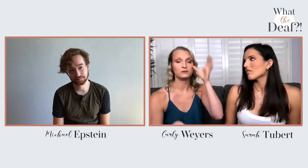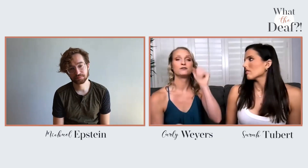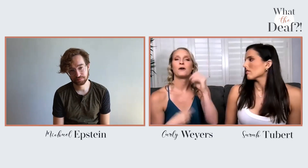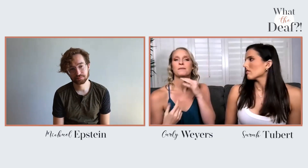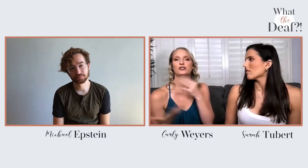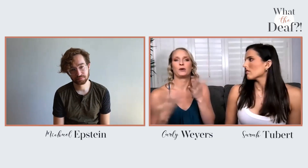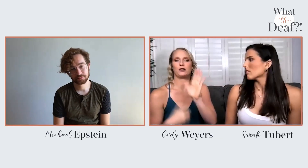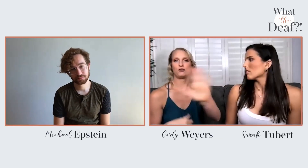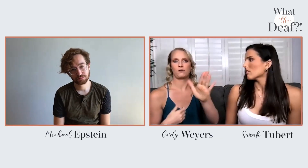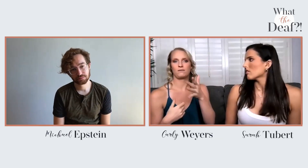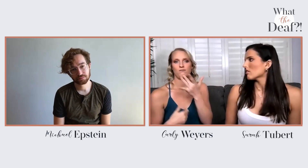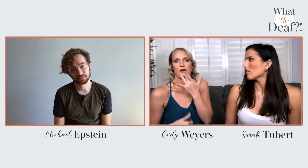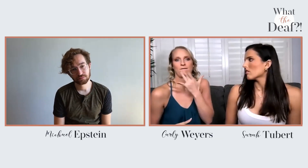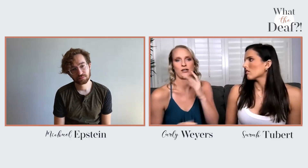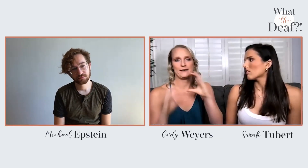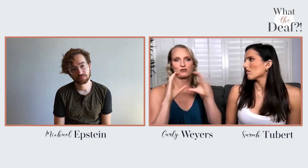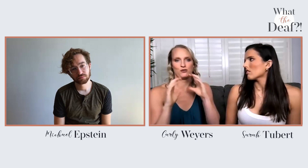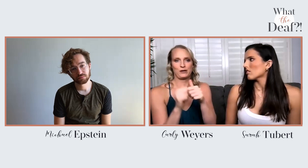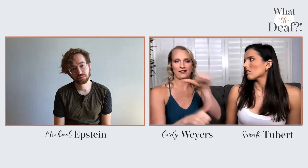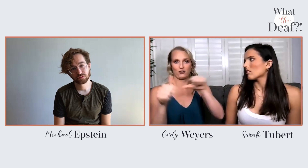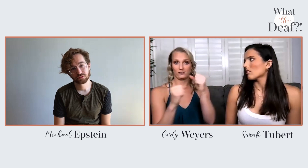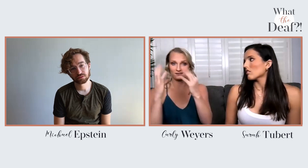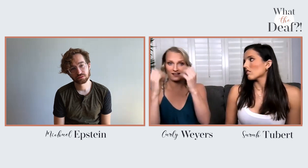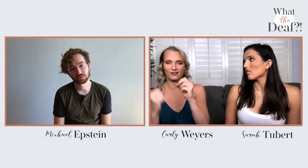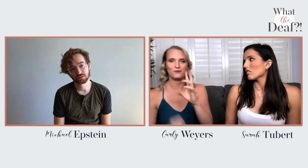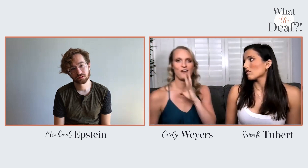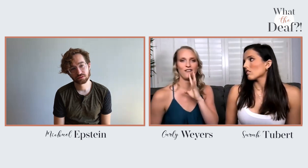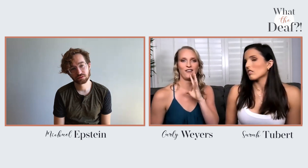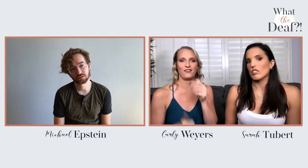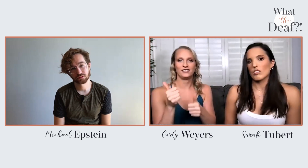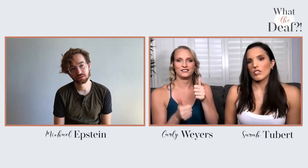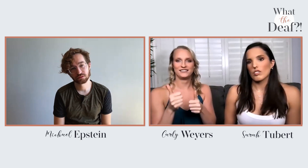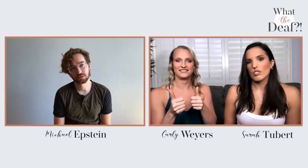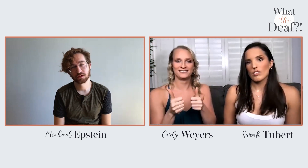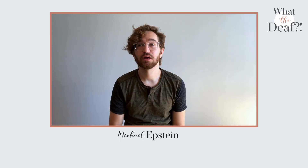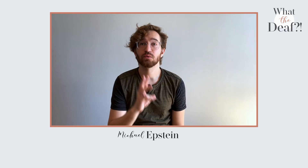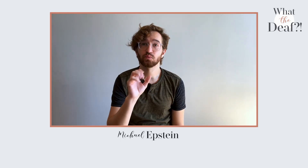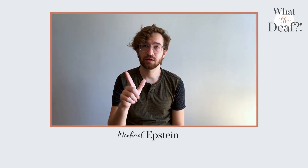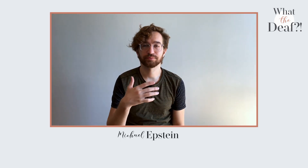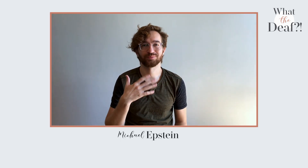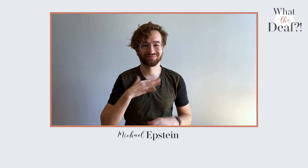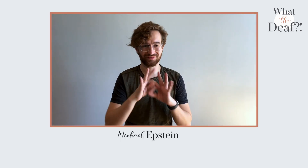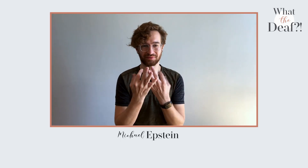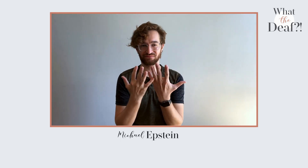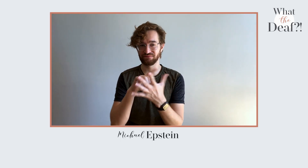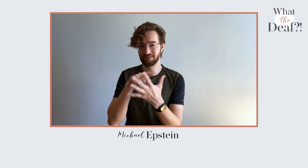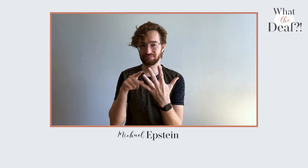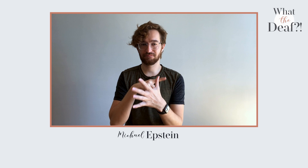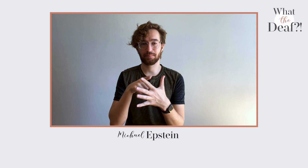Okay so I'm curious, what is your guys' preferred mode of communication? Do you guys sign with each other or use your voices? Well, so there's five of us in the family.